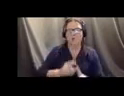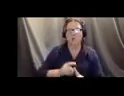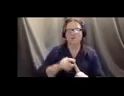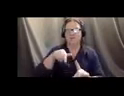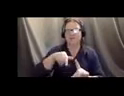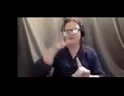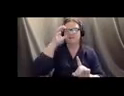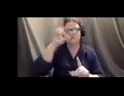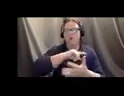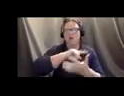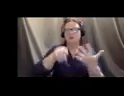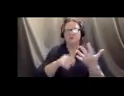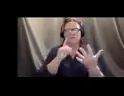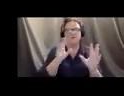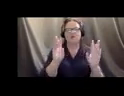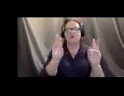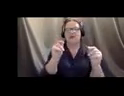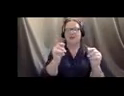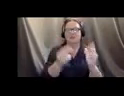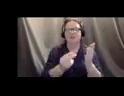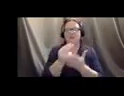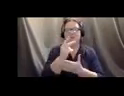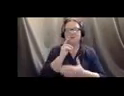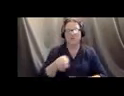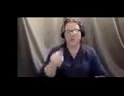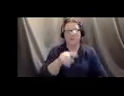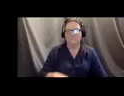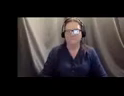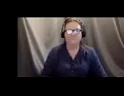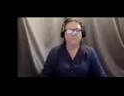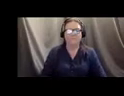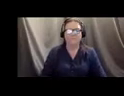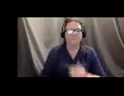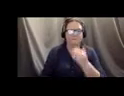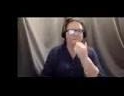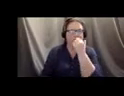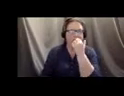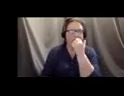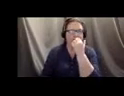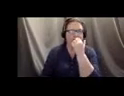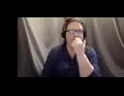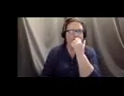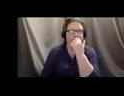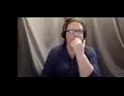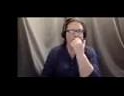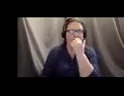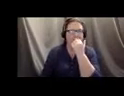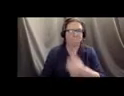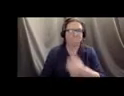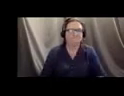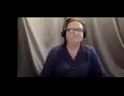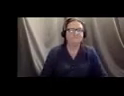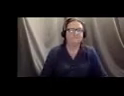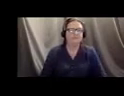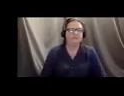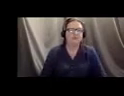for a quick review for them.